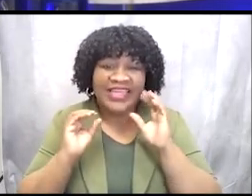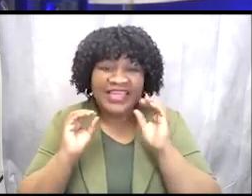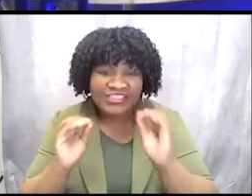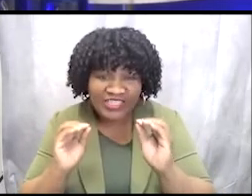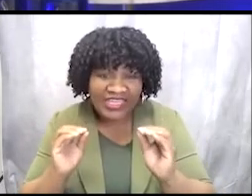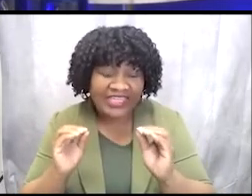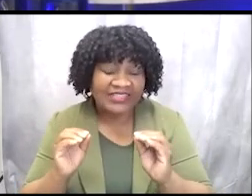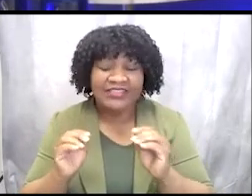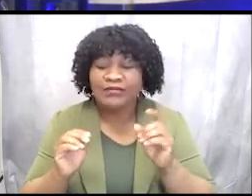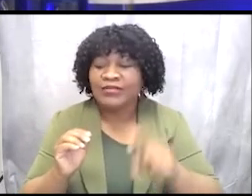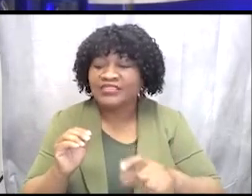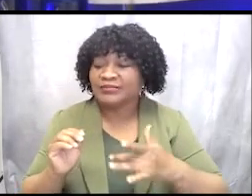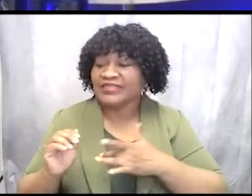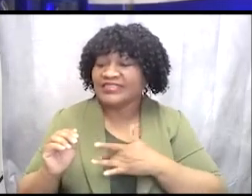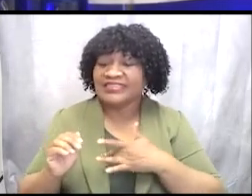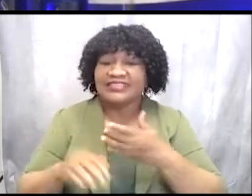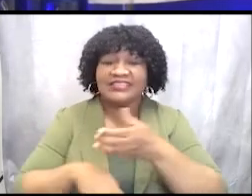but there needs to be a sense of empowerment.